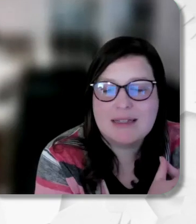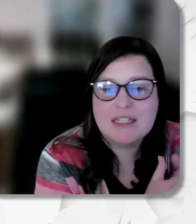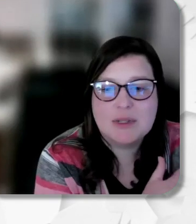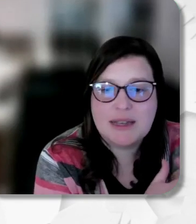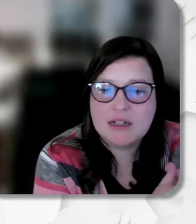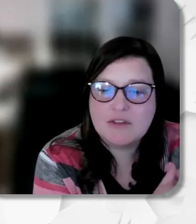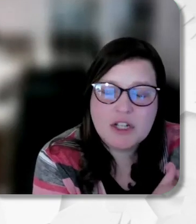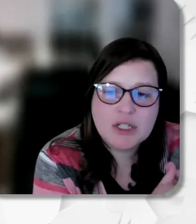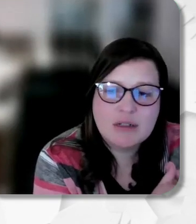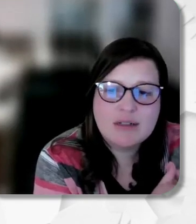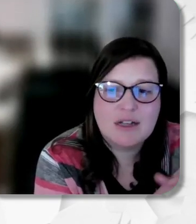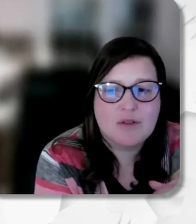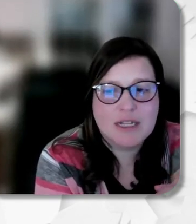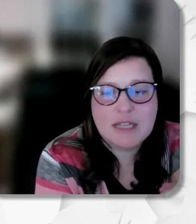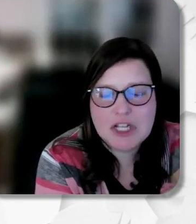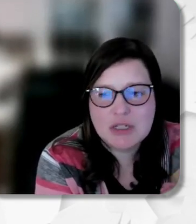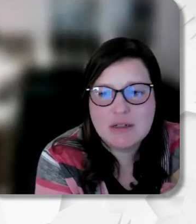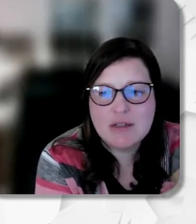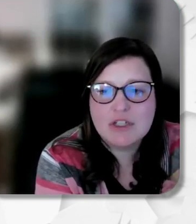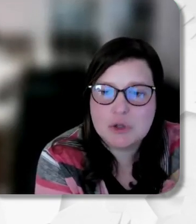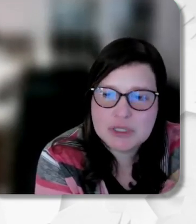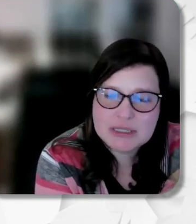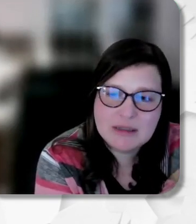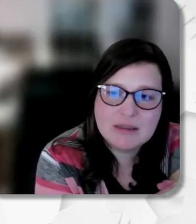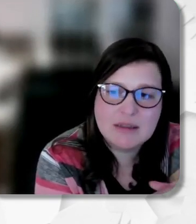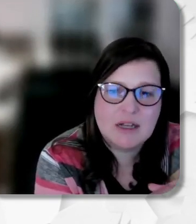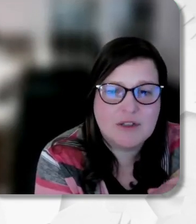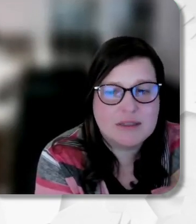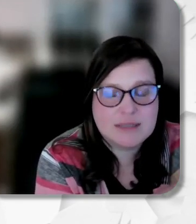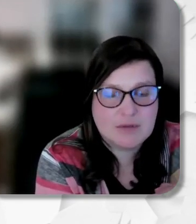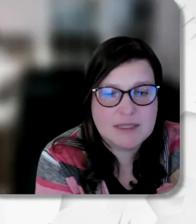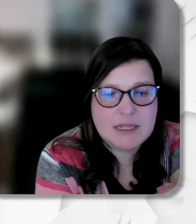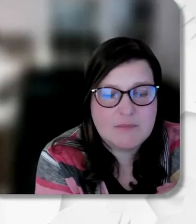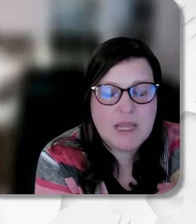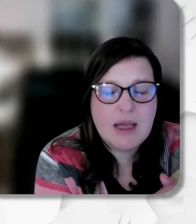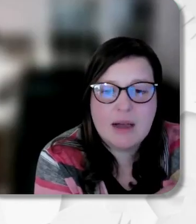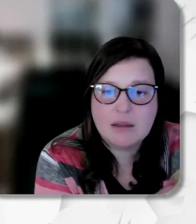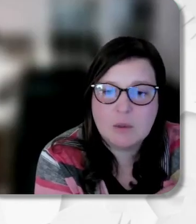is linked to executive function self-regulation social skills self self self-esteem health and